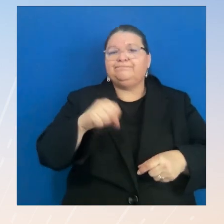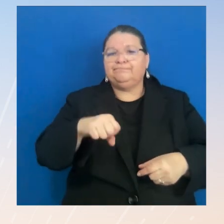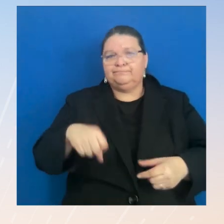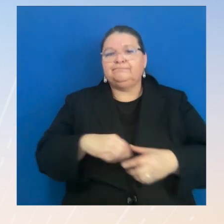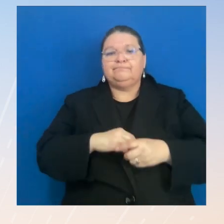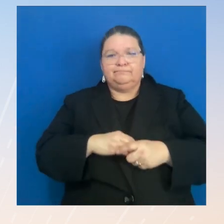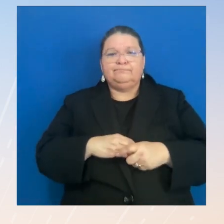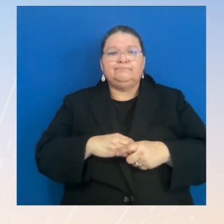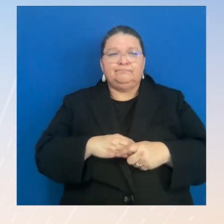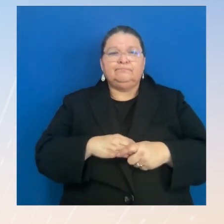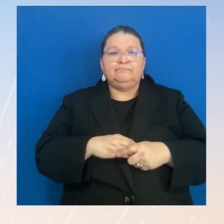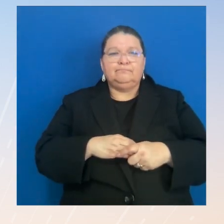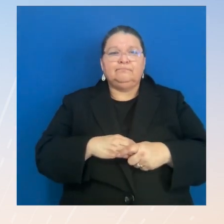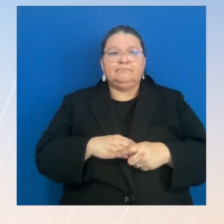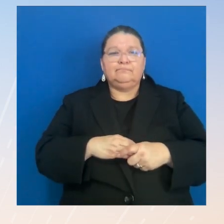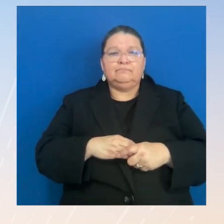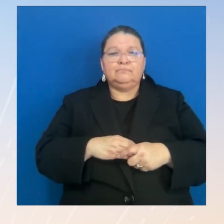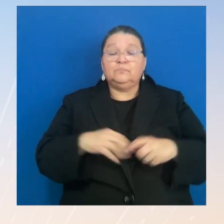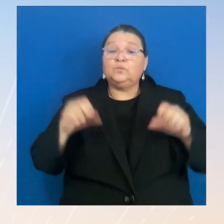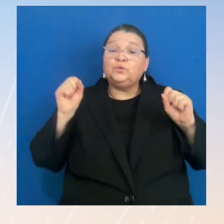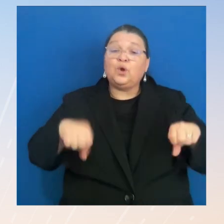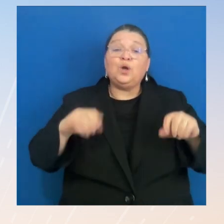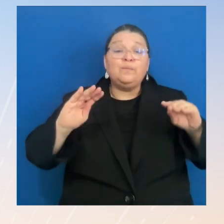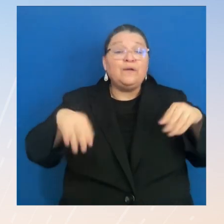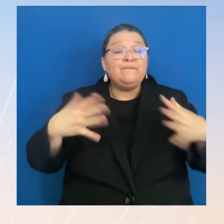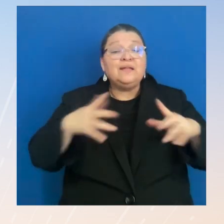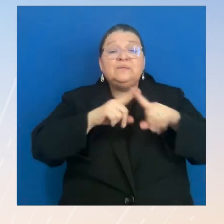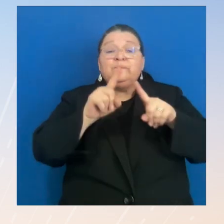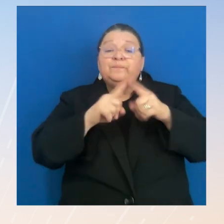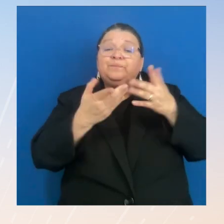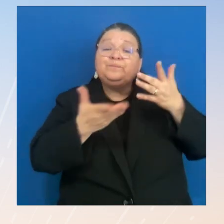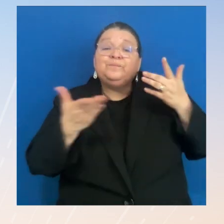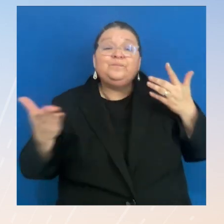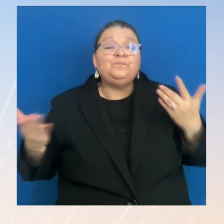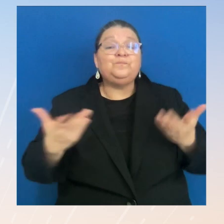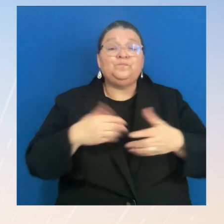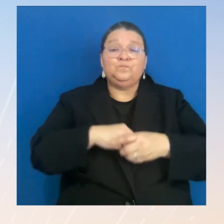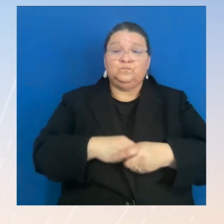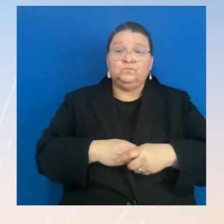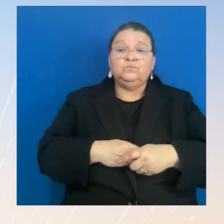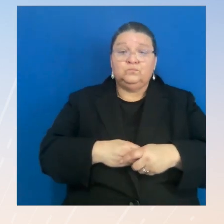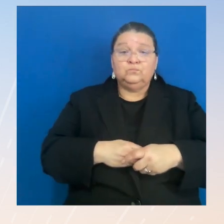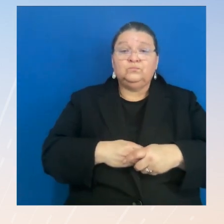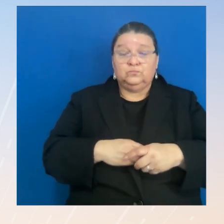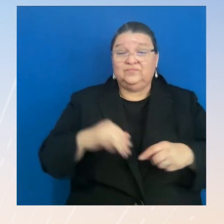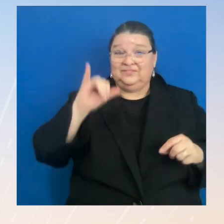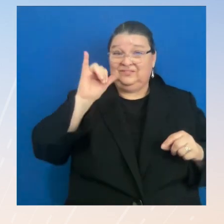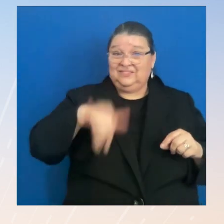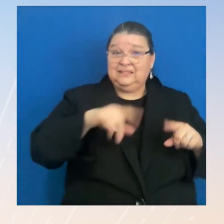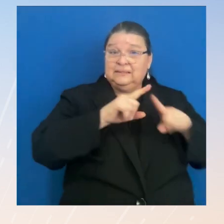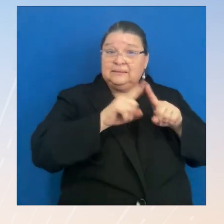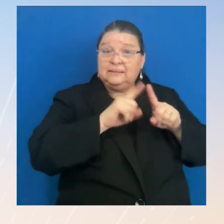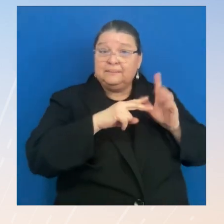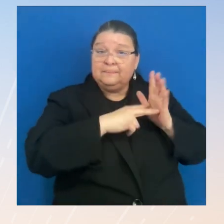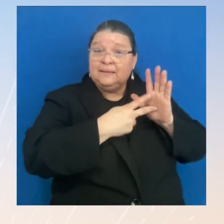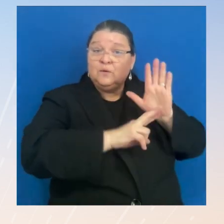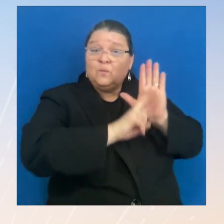For example, you mentioned that the missile strike near the Polish border wouldn't have really been helped by the -- Ms. Psaki: Yeah. >> The Press: -- by these.